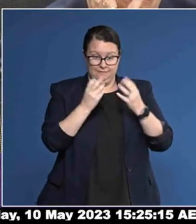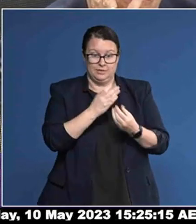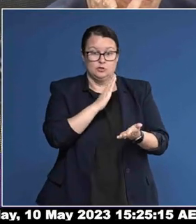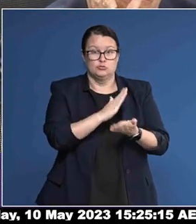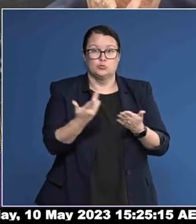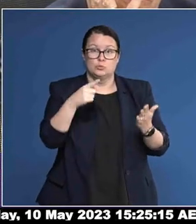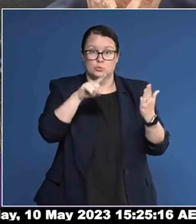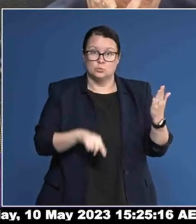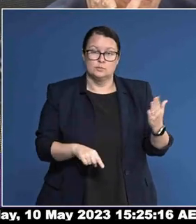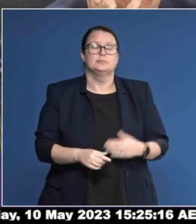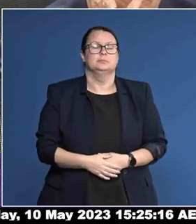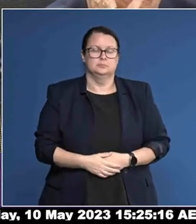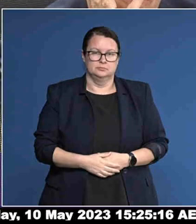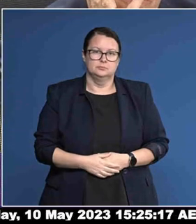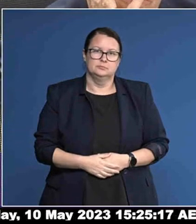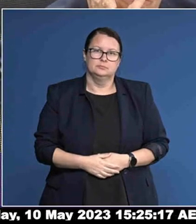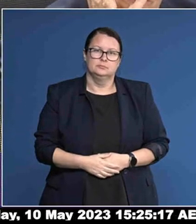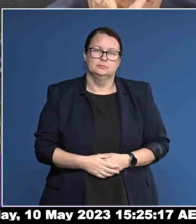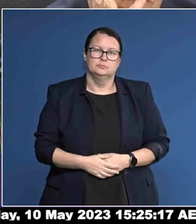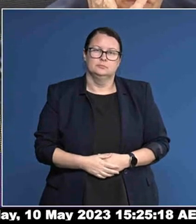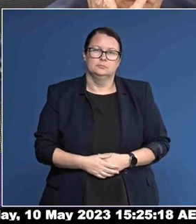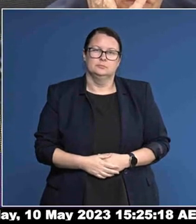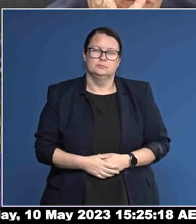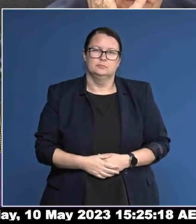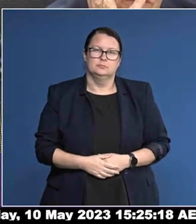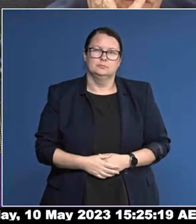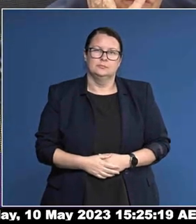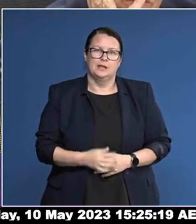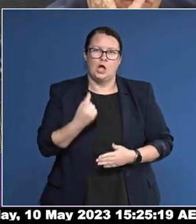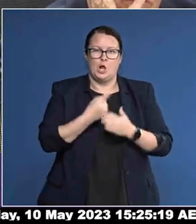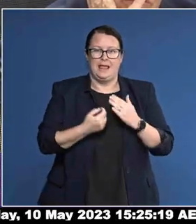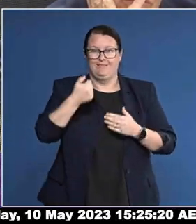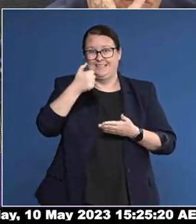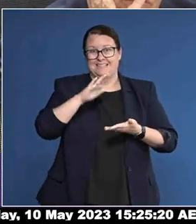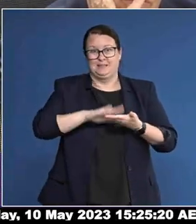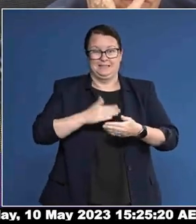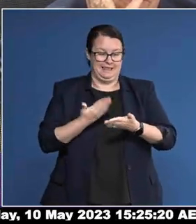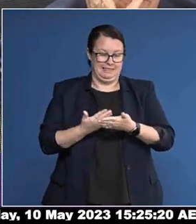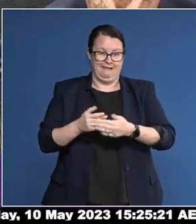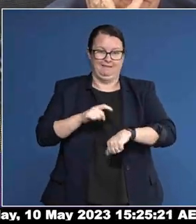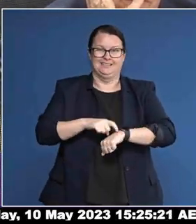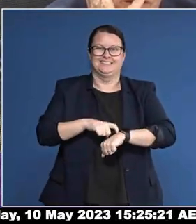Yes. Now, in the time that I have available, which is less than six minutes, I just really want to get to two substantive points.